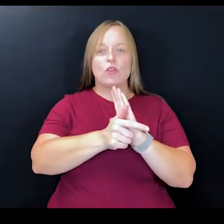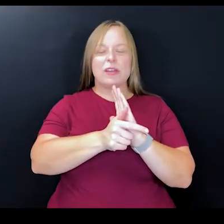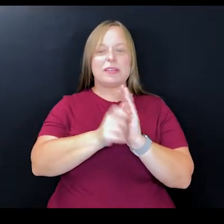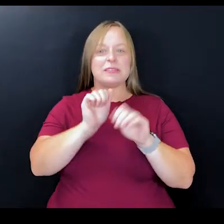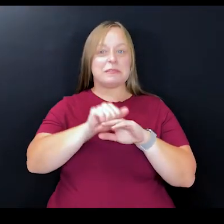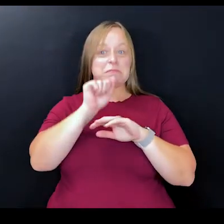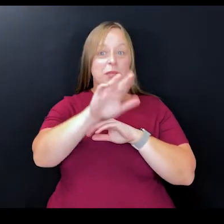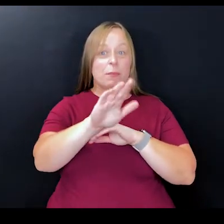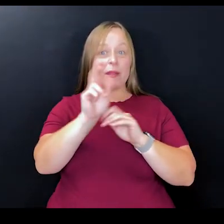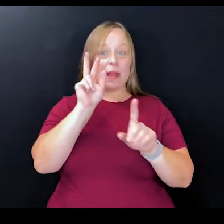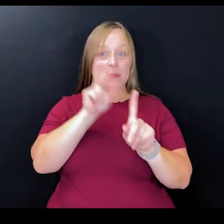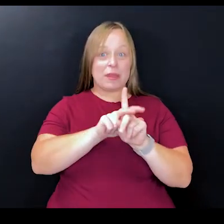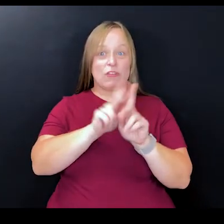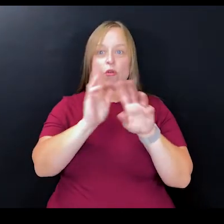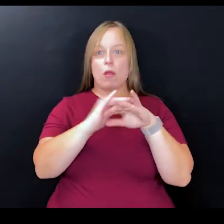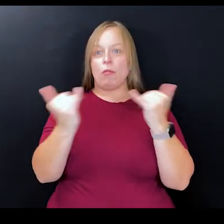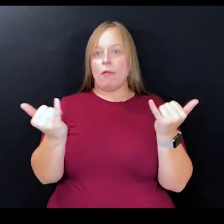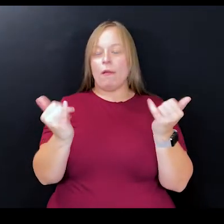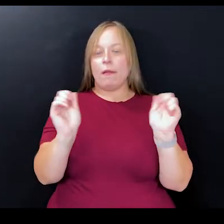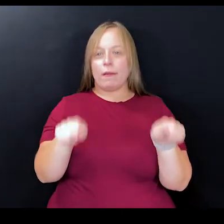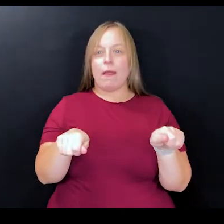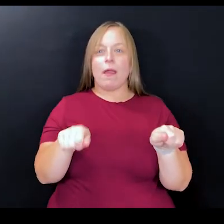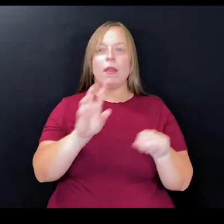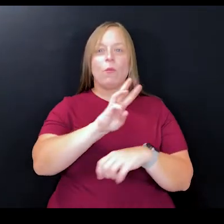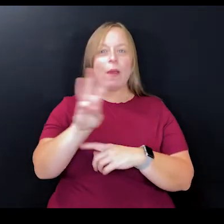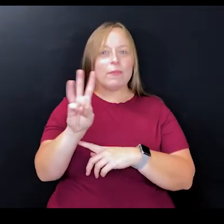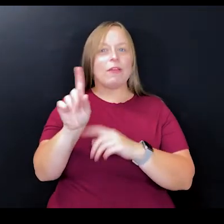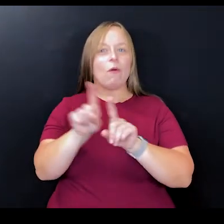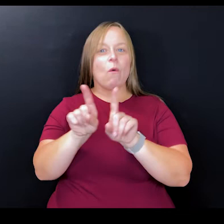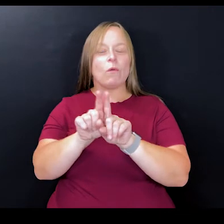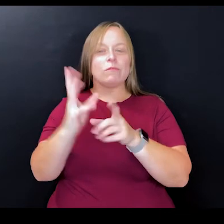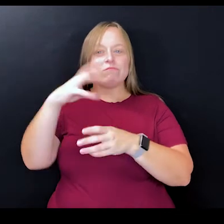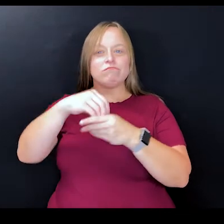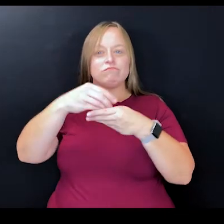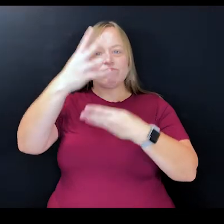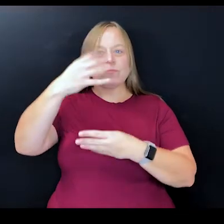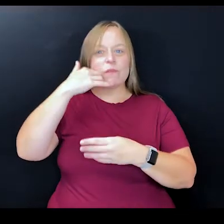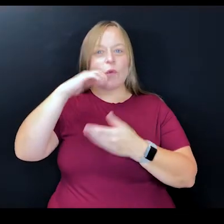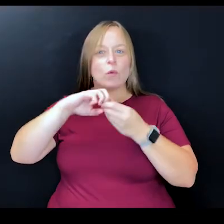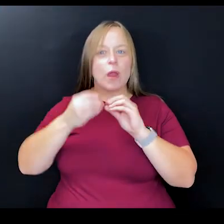submit their applications online. The website also includes a phone number